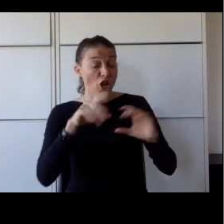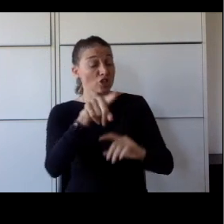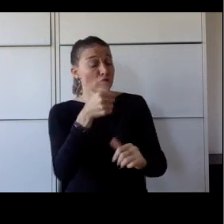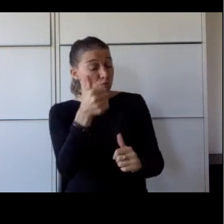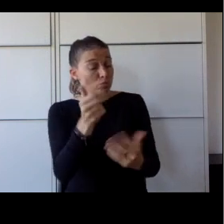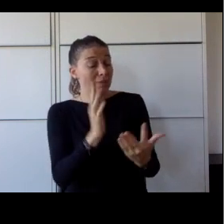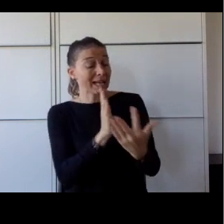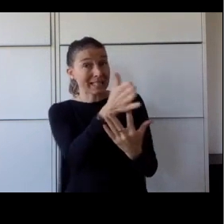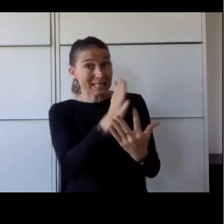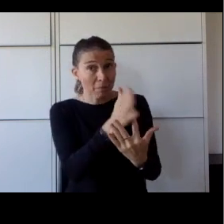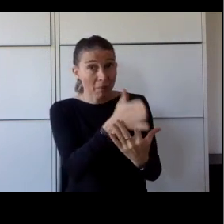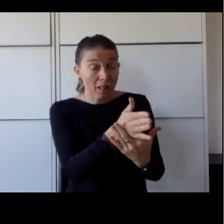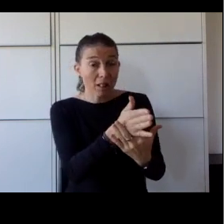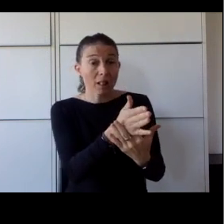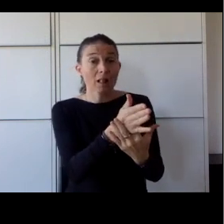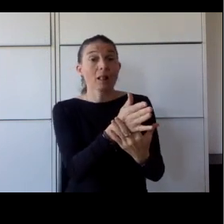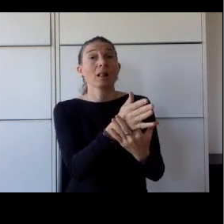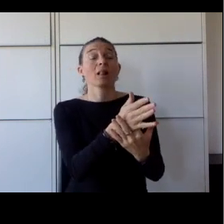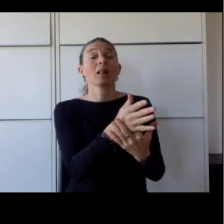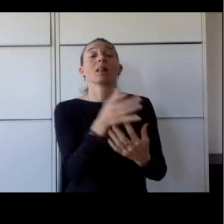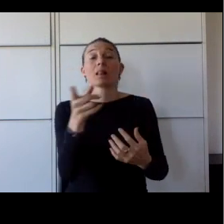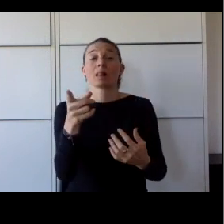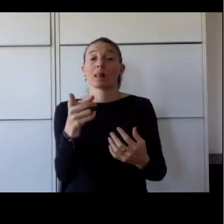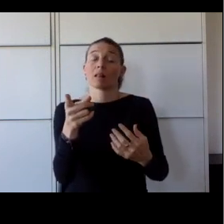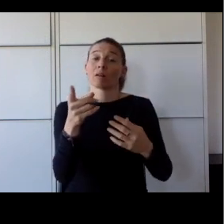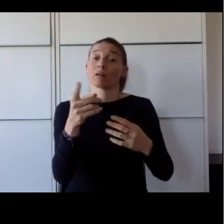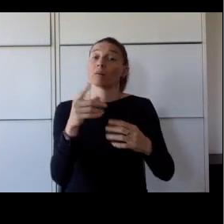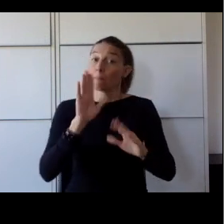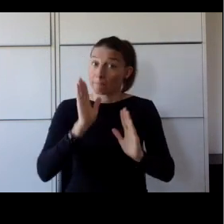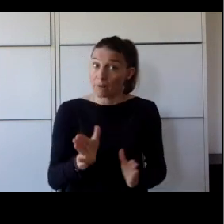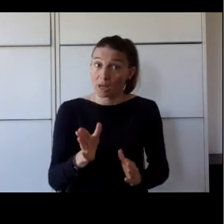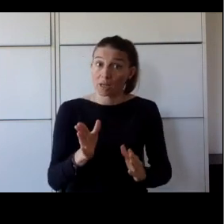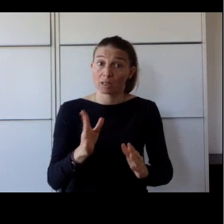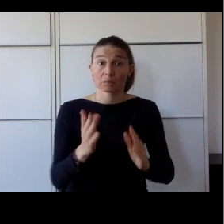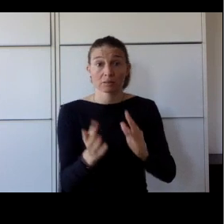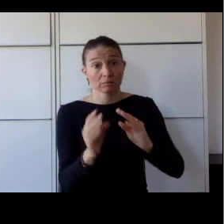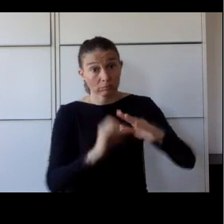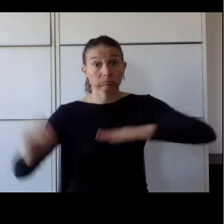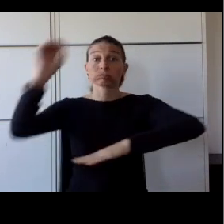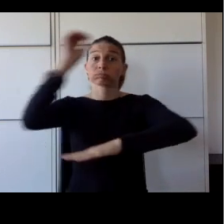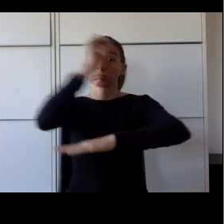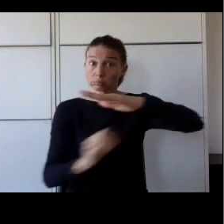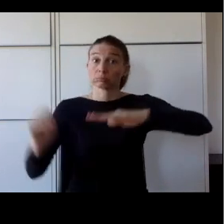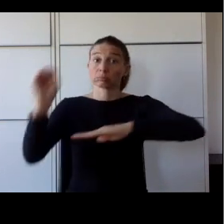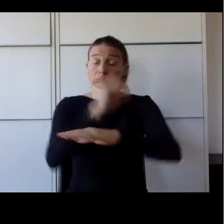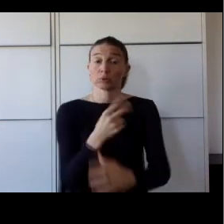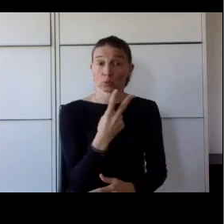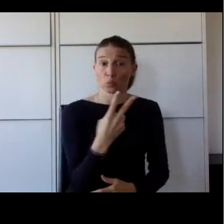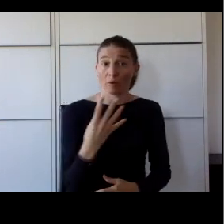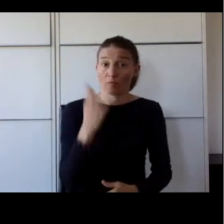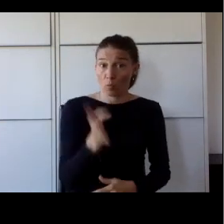they are in place 24/7 then I think it'll a be a big achievement.